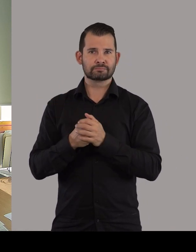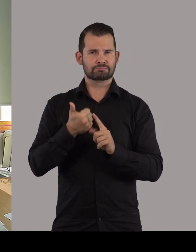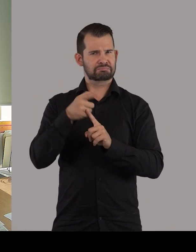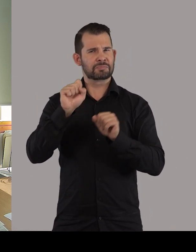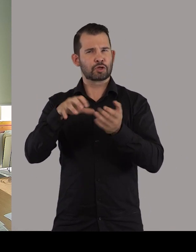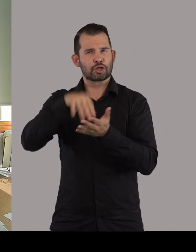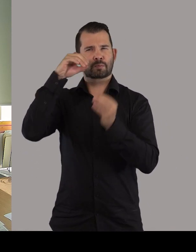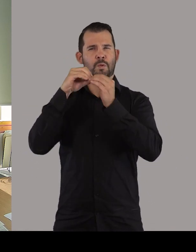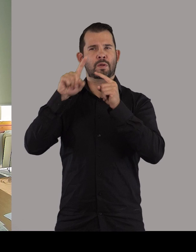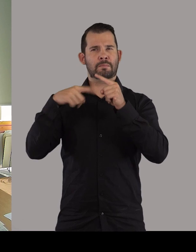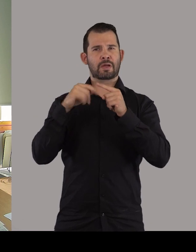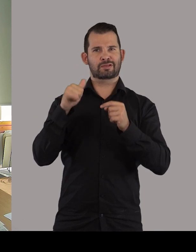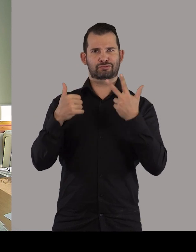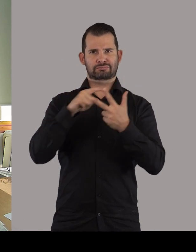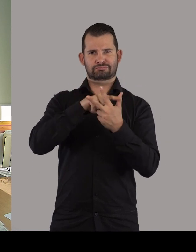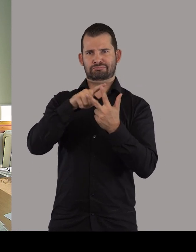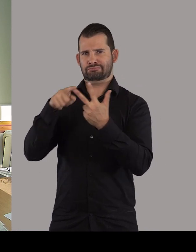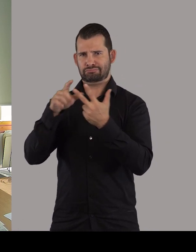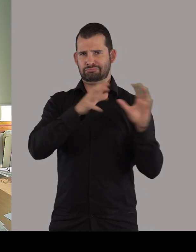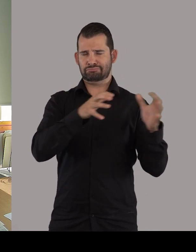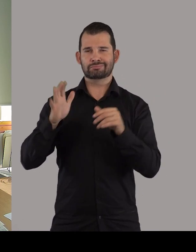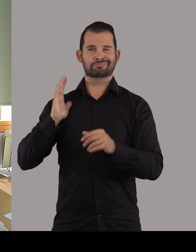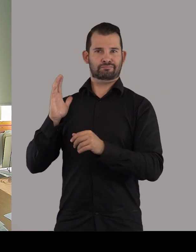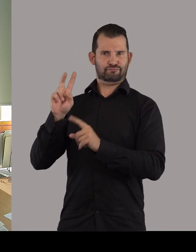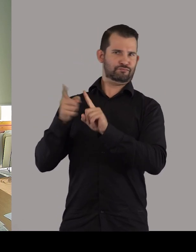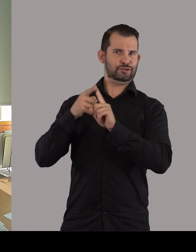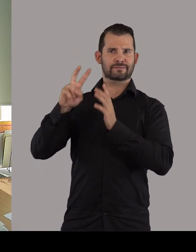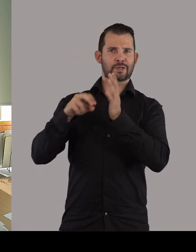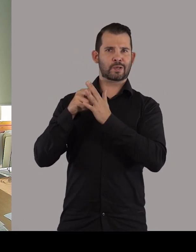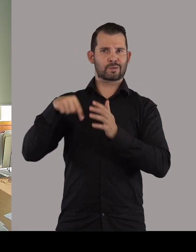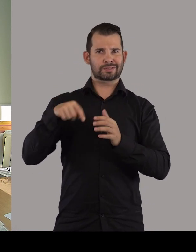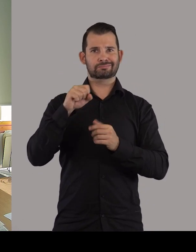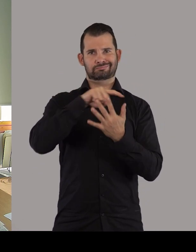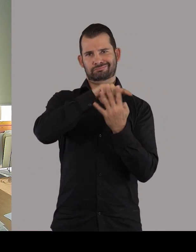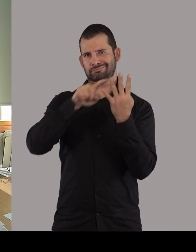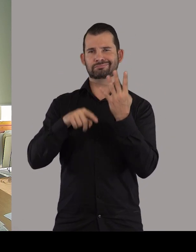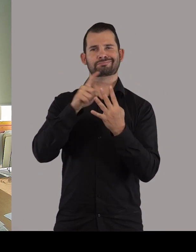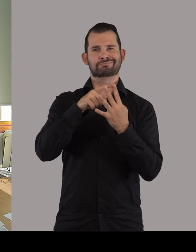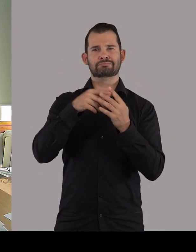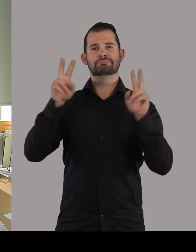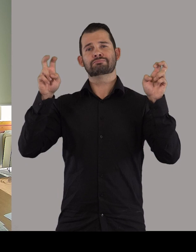You can learn more about these categories in our first video of this series titled,